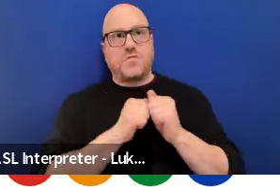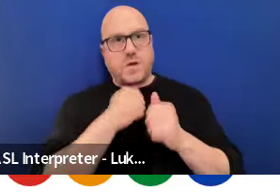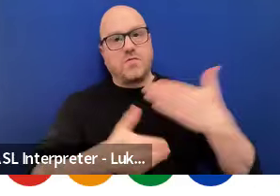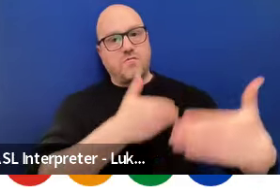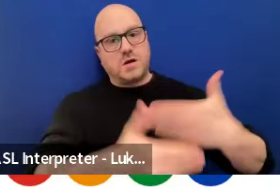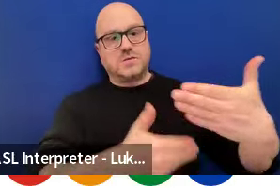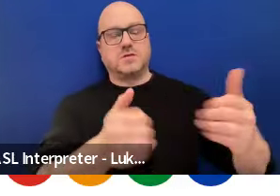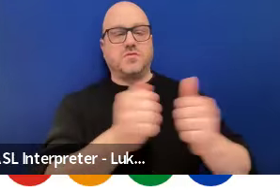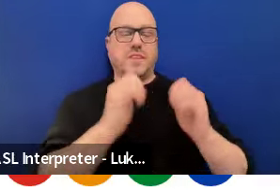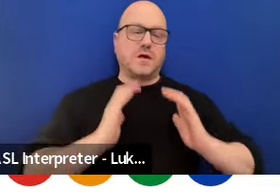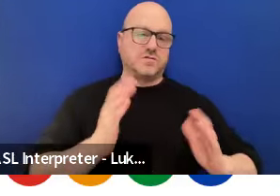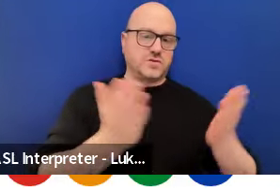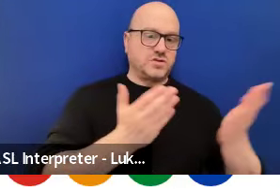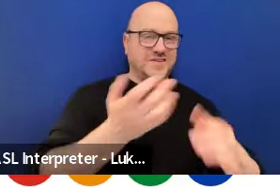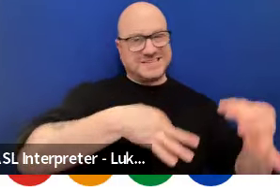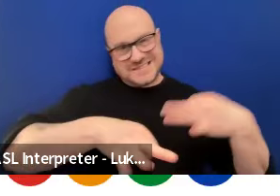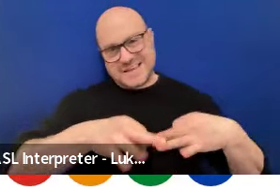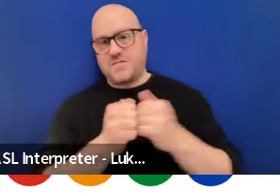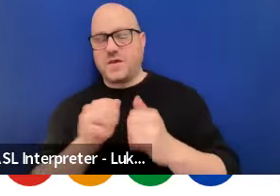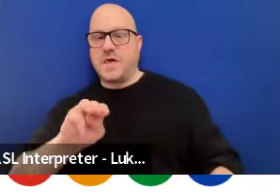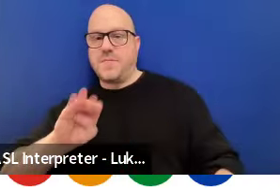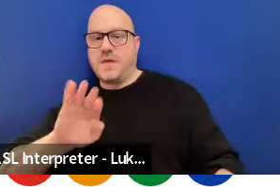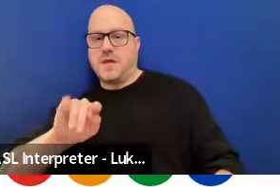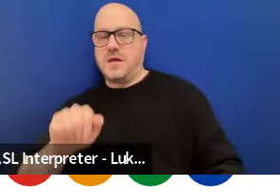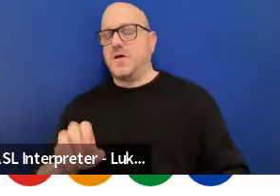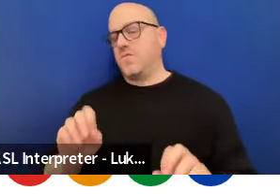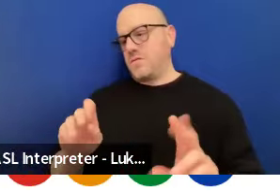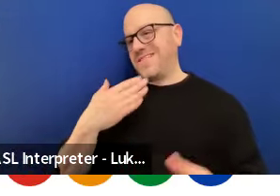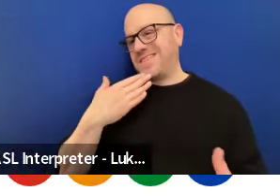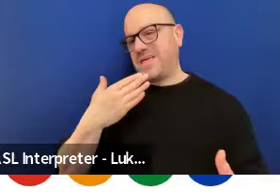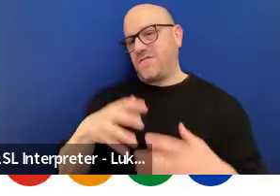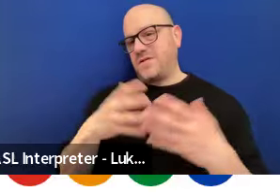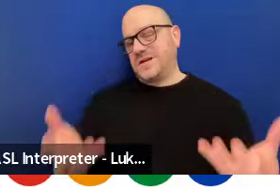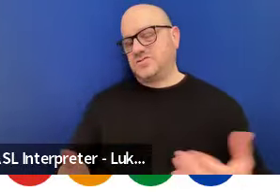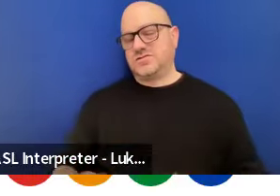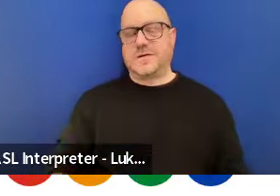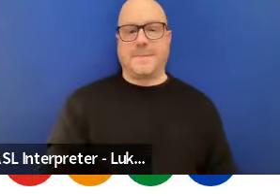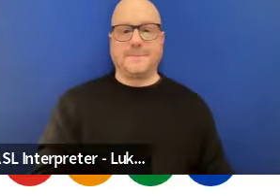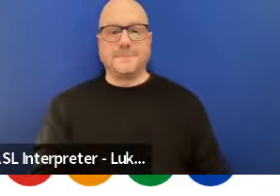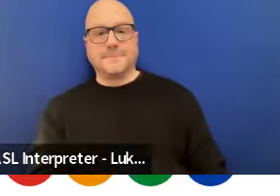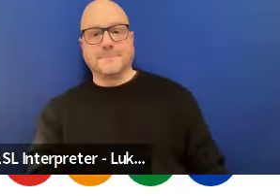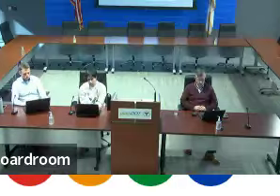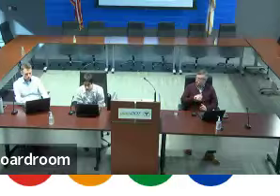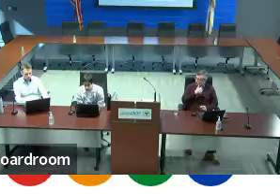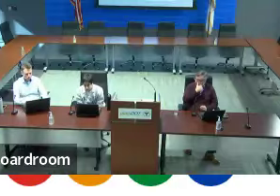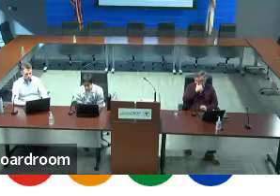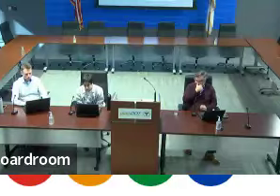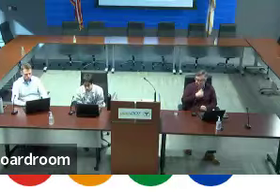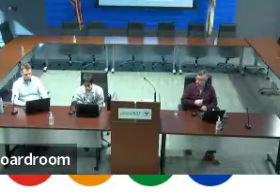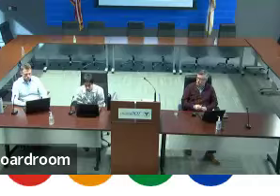RESPONSIBILITIES OF HAVING TO GO THROUGH THE PROCESS DIRECTLY WITH THE COMPANIES INSTEAD OF THROUGH THE MBTA. ALL RIGHT, THANK YOU, SIR. THANK YOU VERY MUCH.